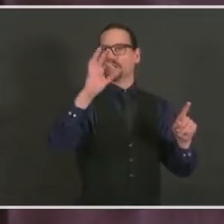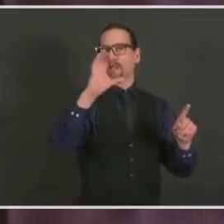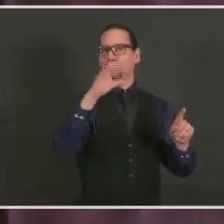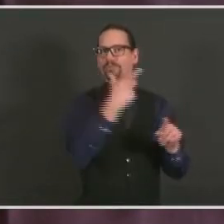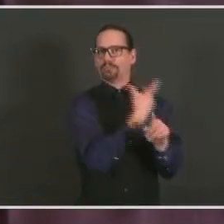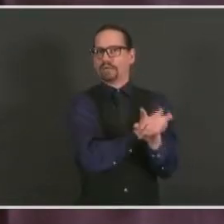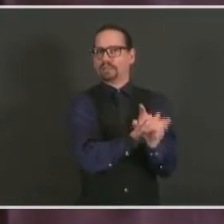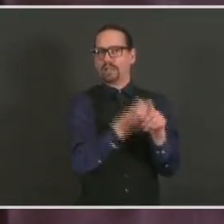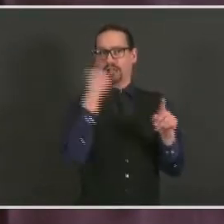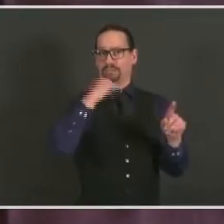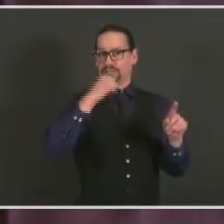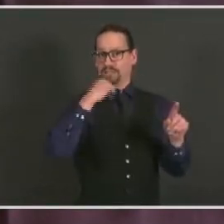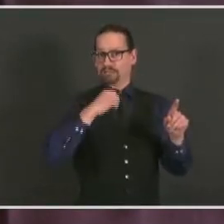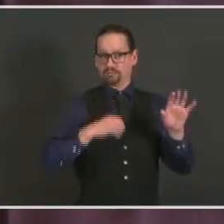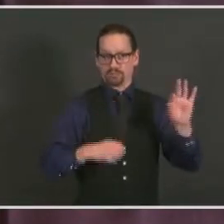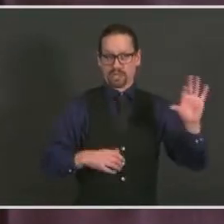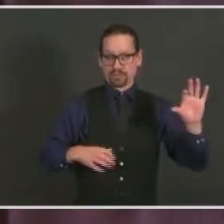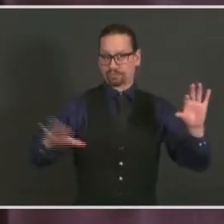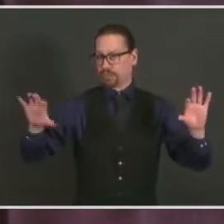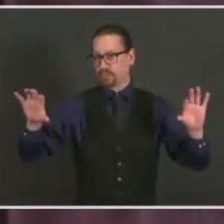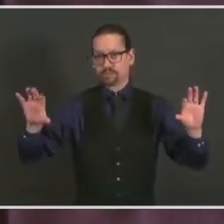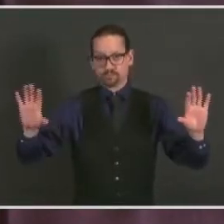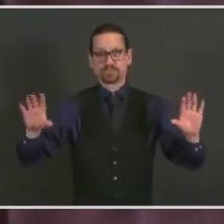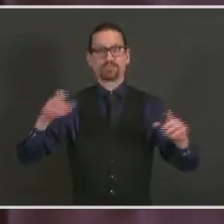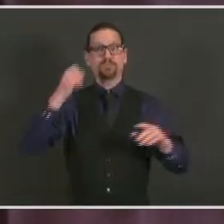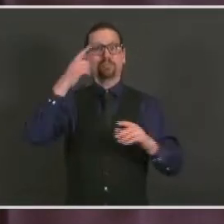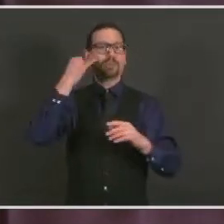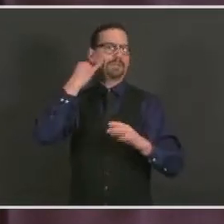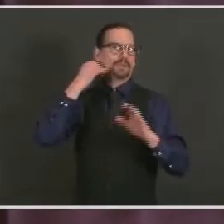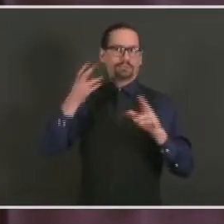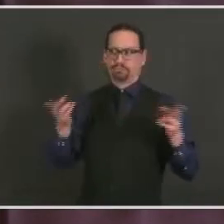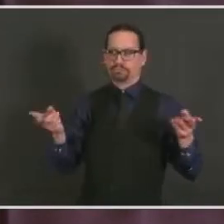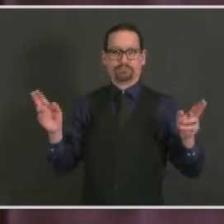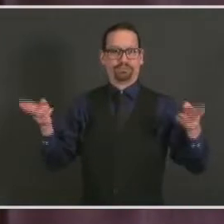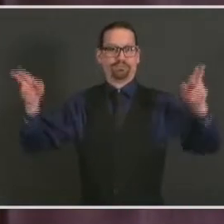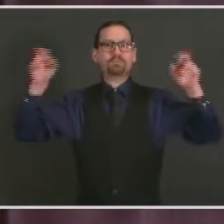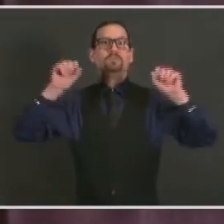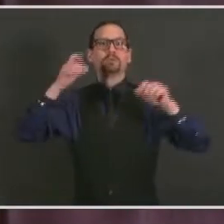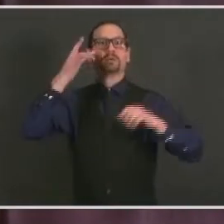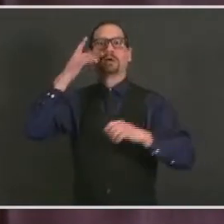ROUGHLY 900 DOSES PER DAY AT SOCK. AN ASSET TO START. AS